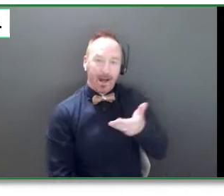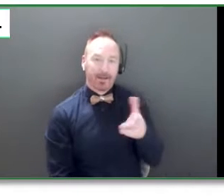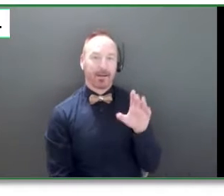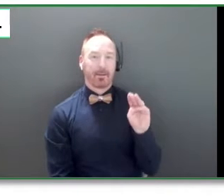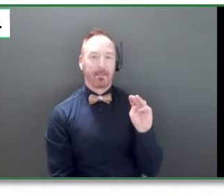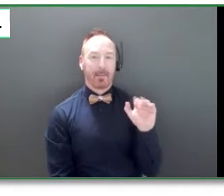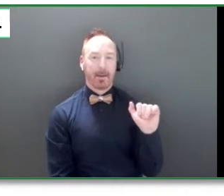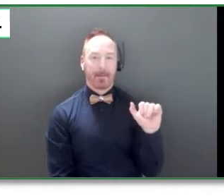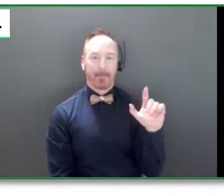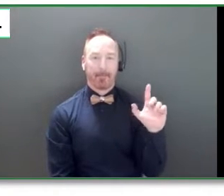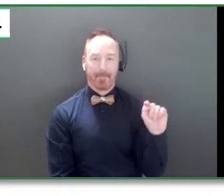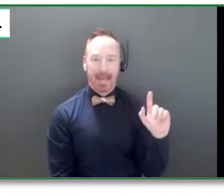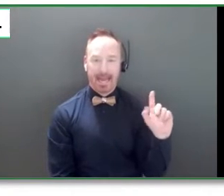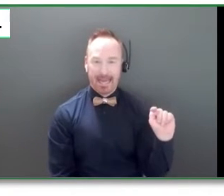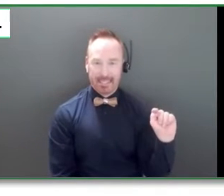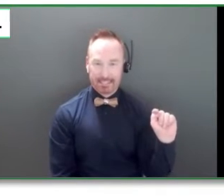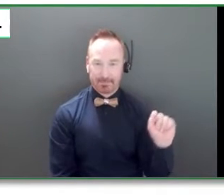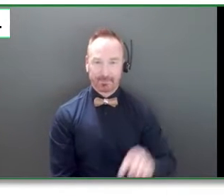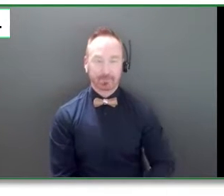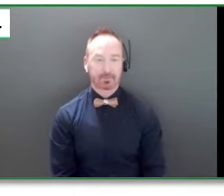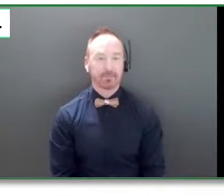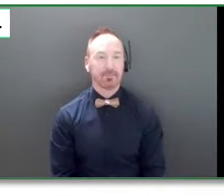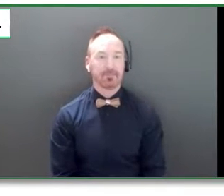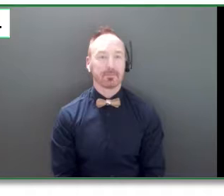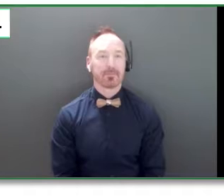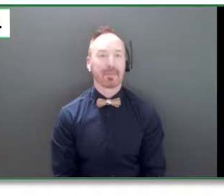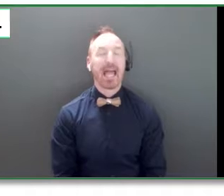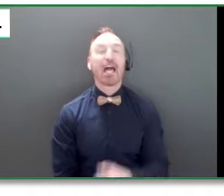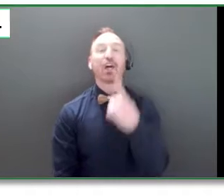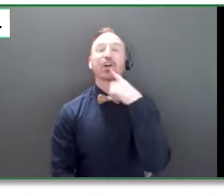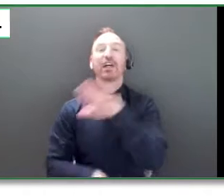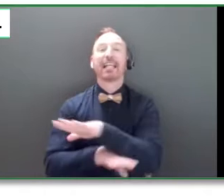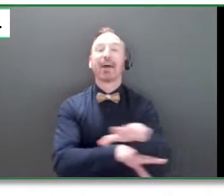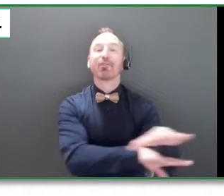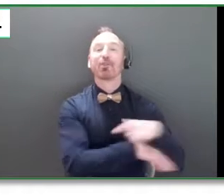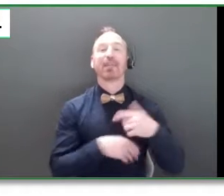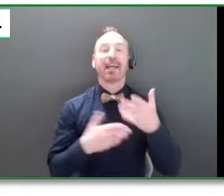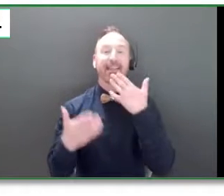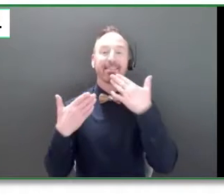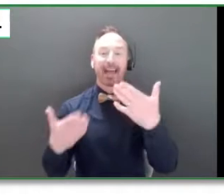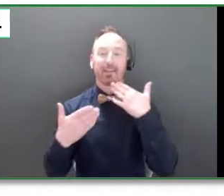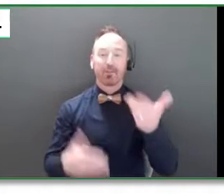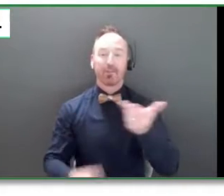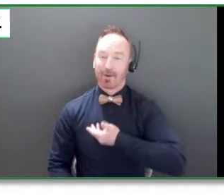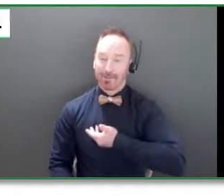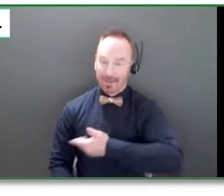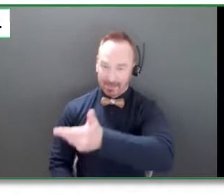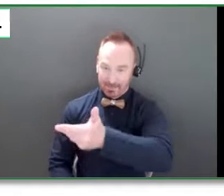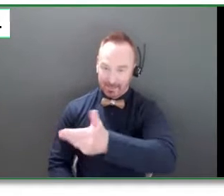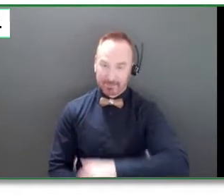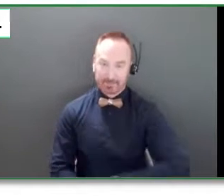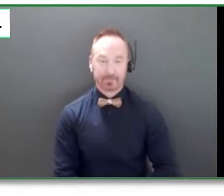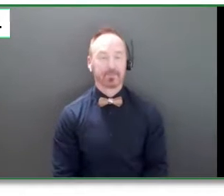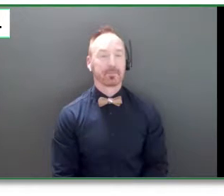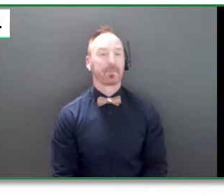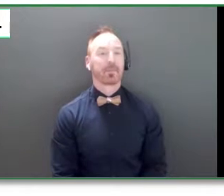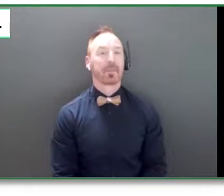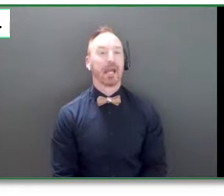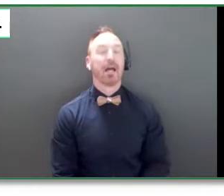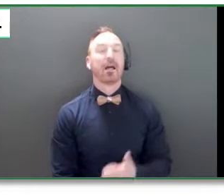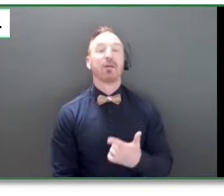Matt. Good afternoon. Thanks for having me. So the title of my